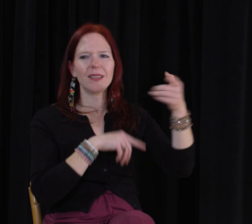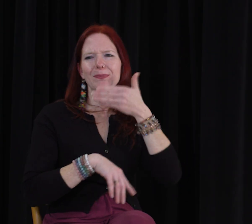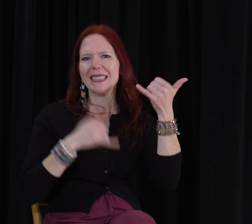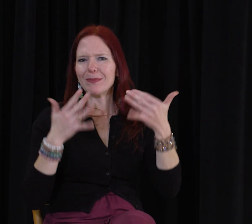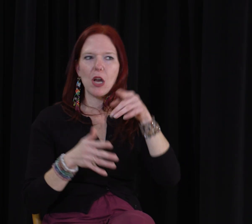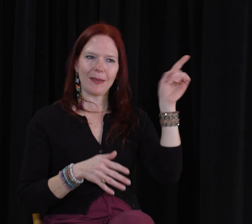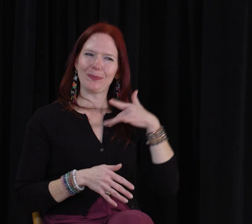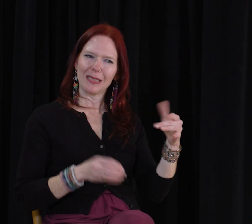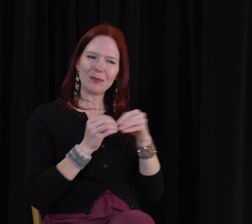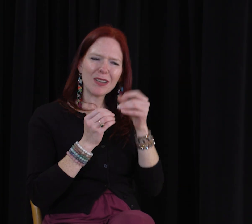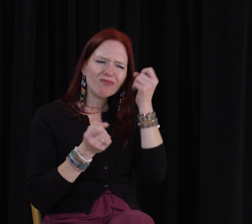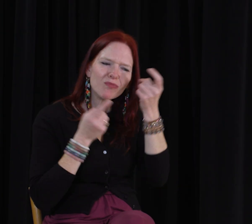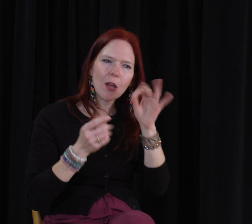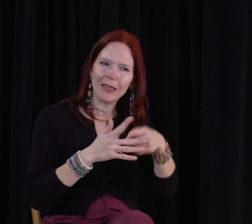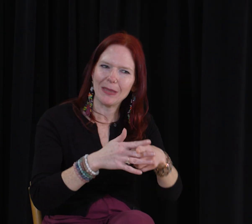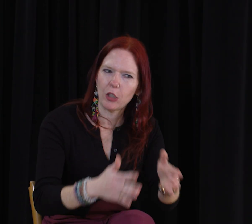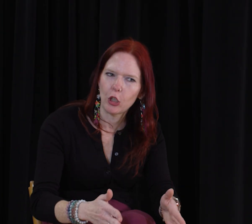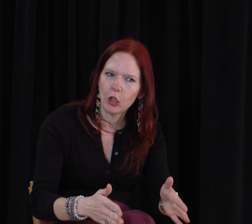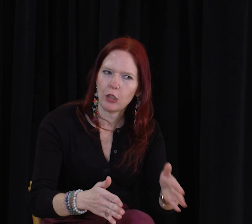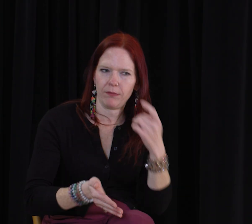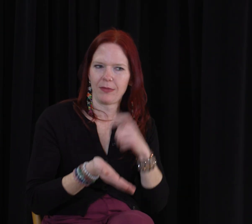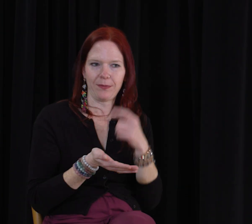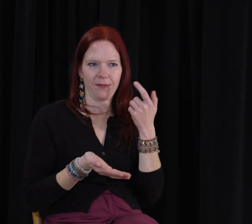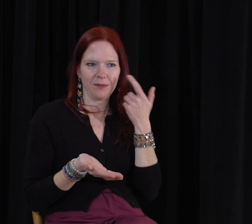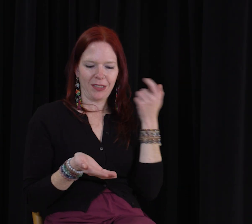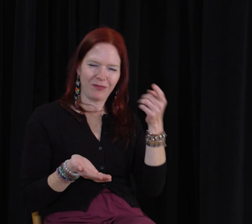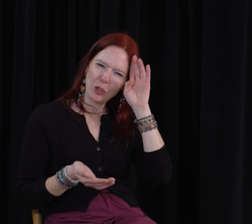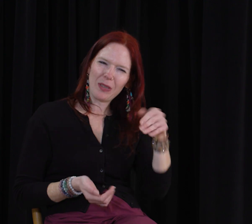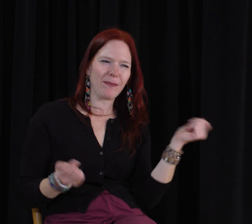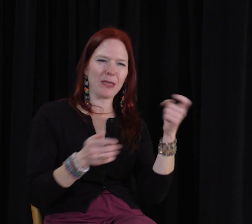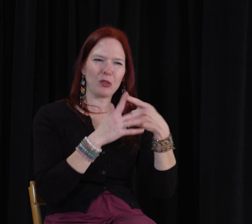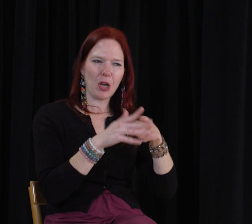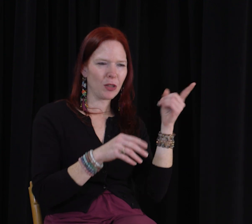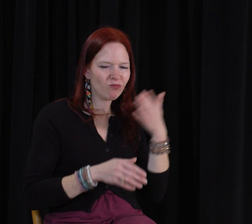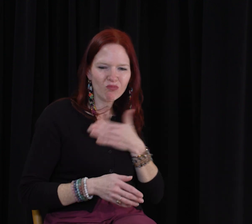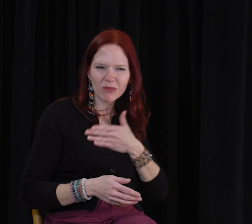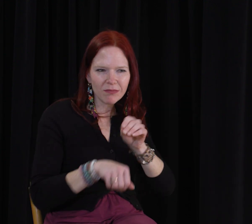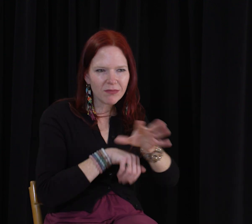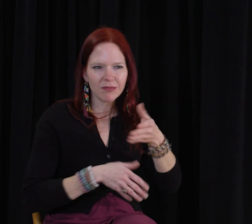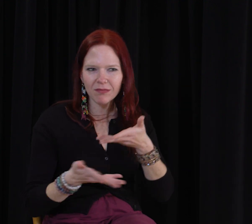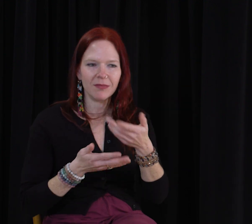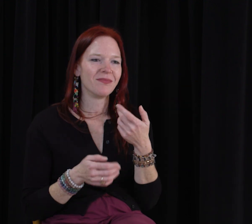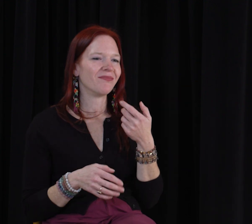their fields tend to be more understanding of beginners. They know that everyone starts somewhere, and they’re usually happy to give you advice about starting.